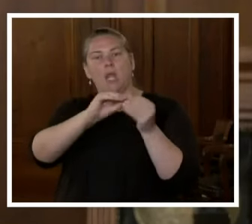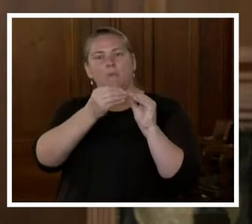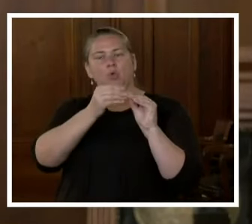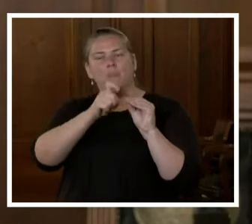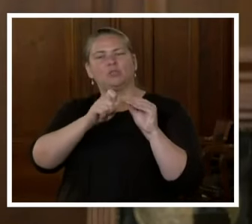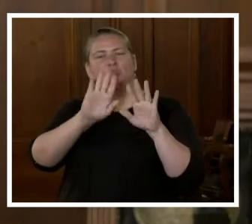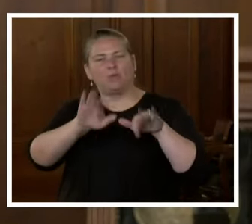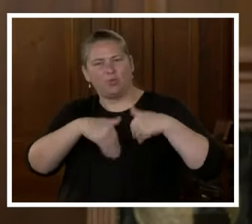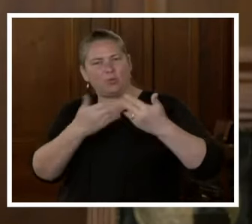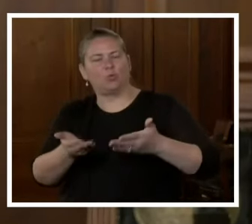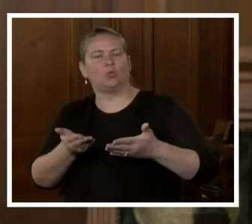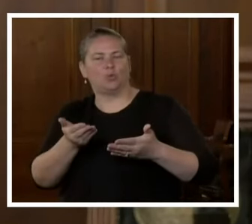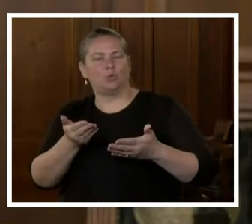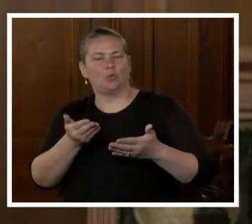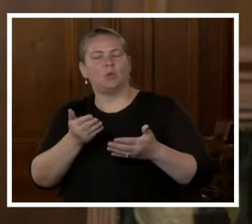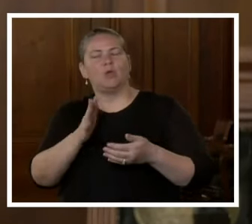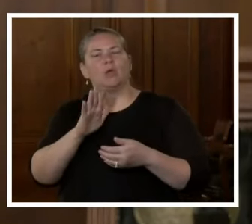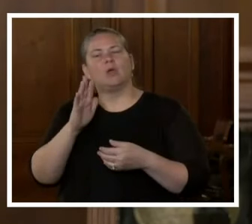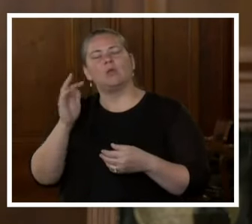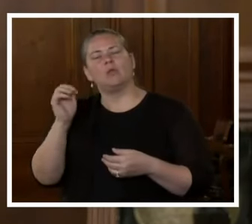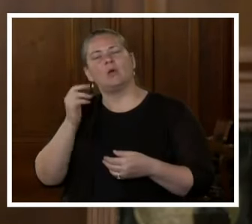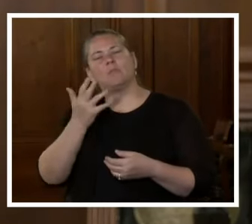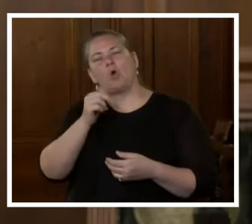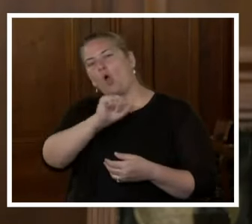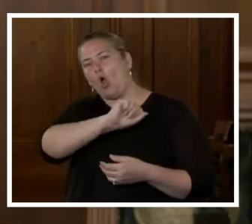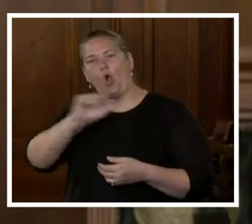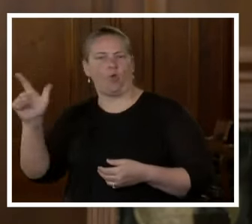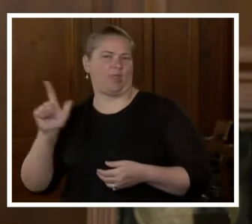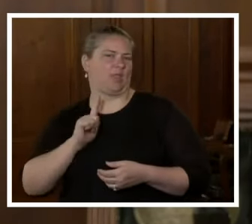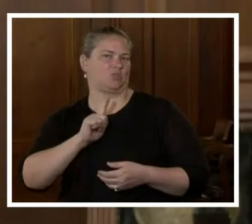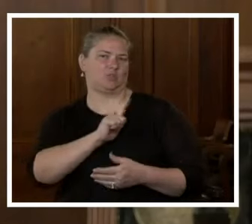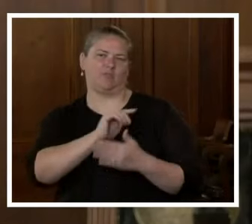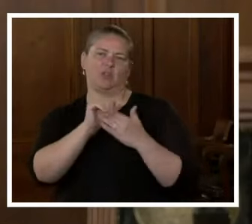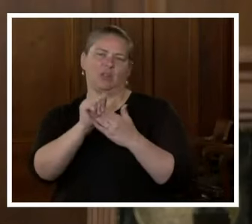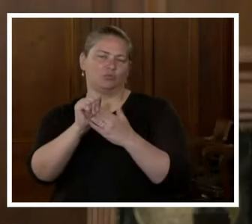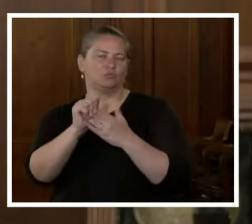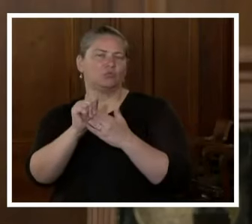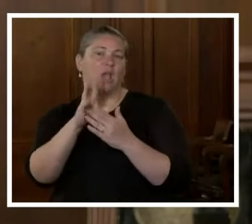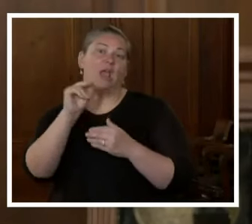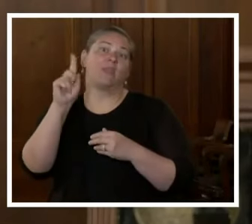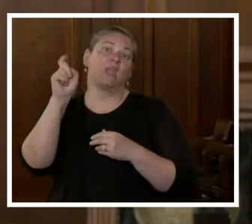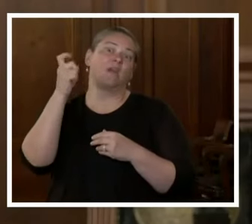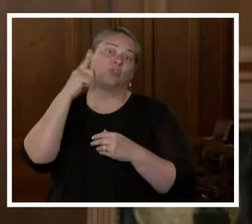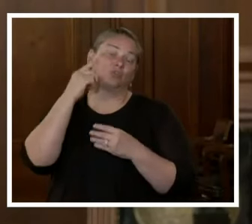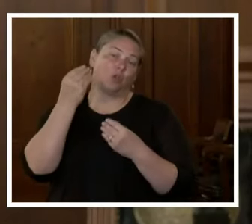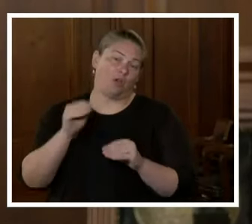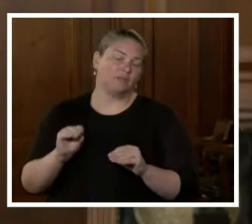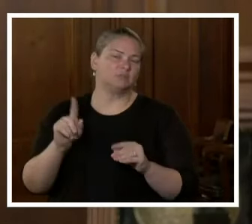SOCIAL DISTANCING IS A LITTLE BIT HARDER DURING THESE